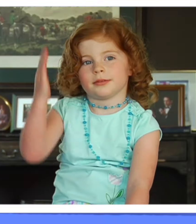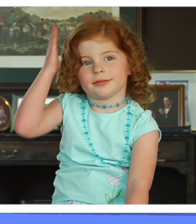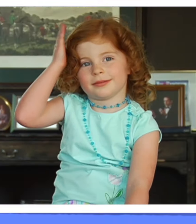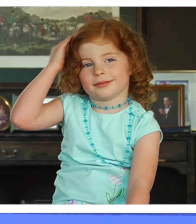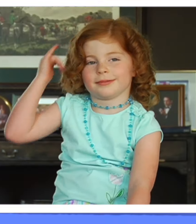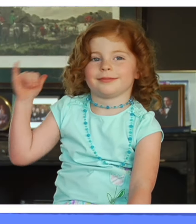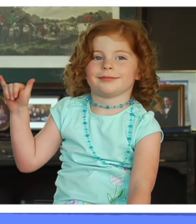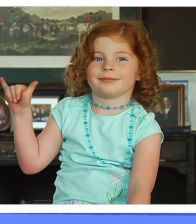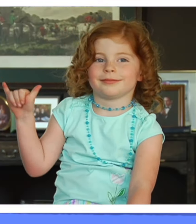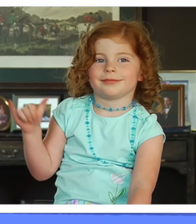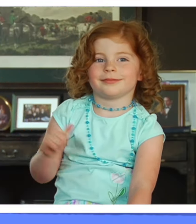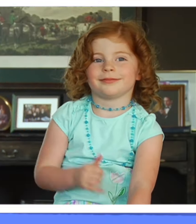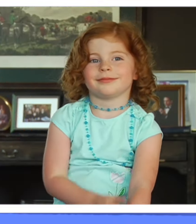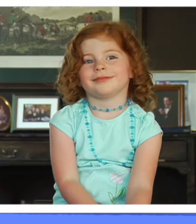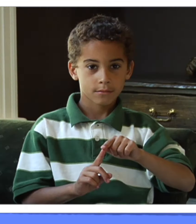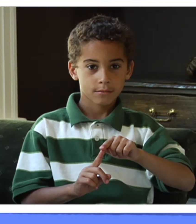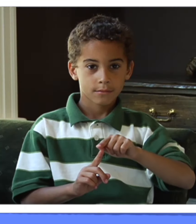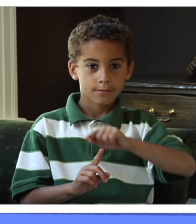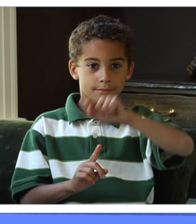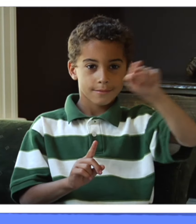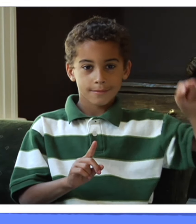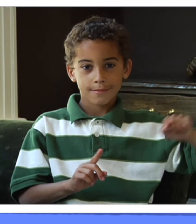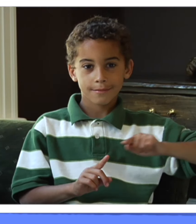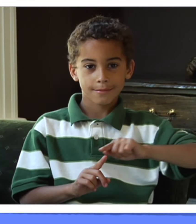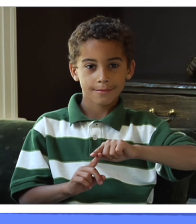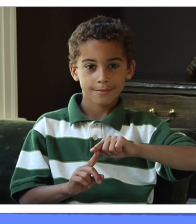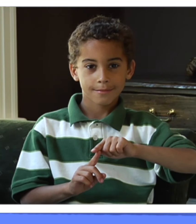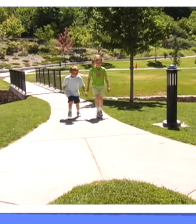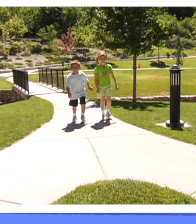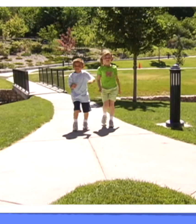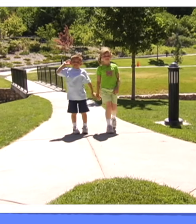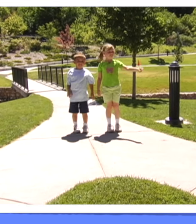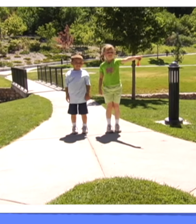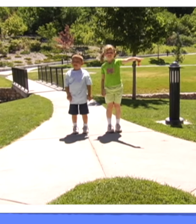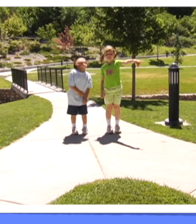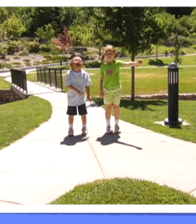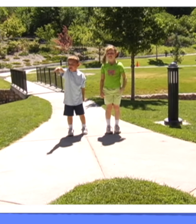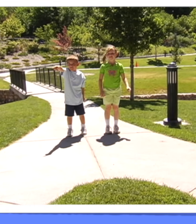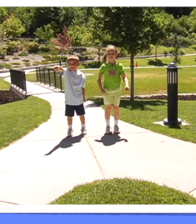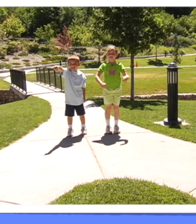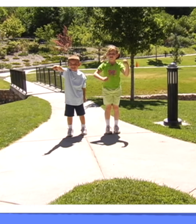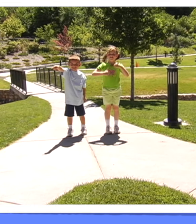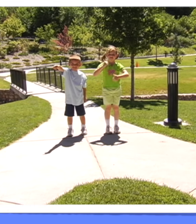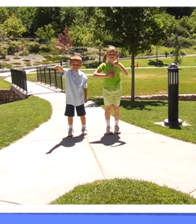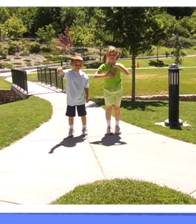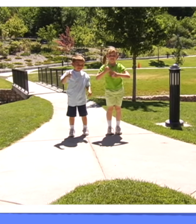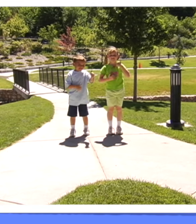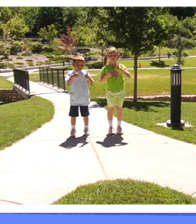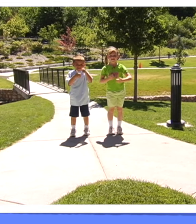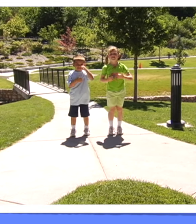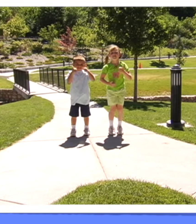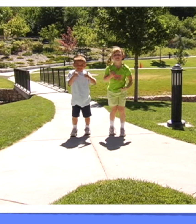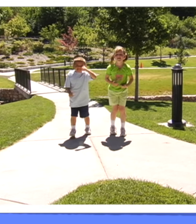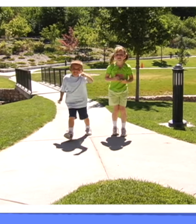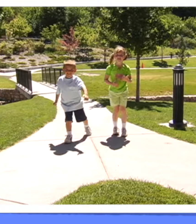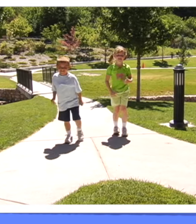Why, why, why can't I find him? When, when, when did he go? Which, which, which way to look?